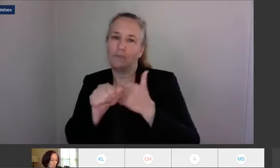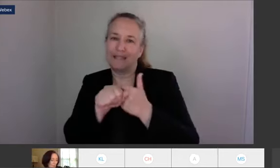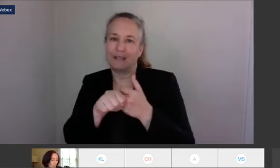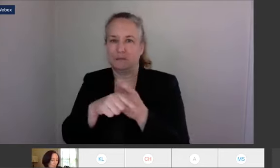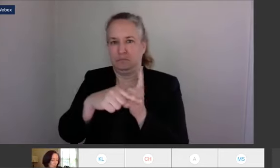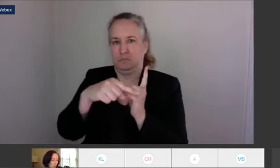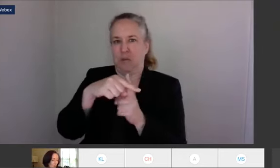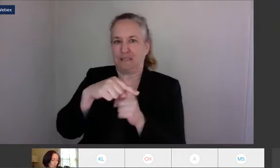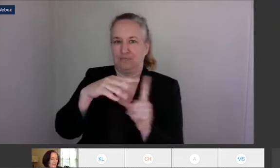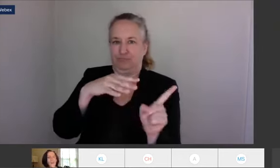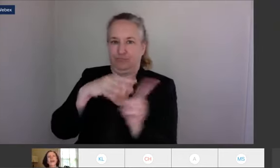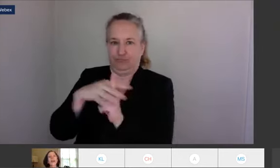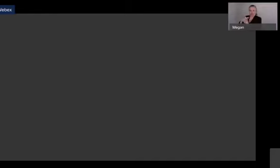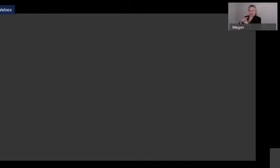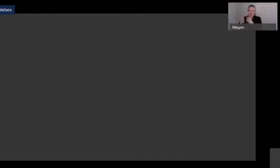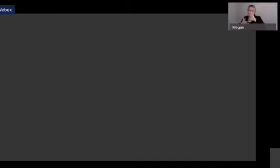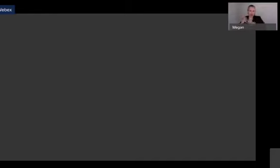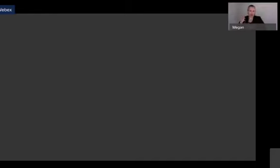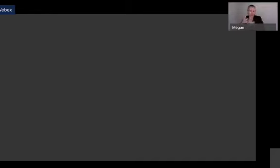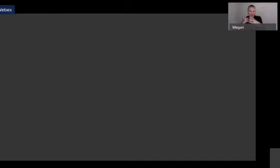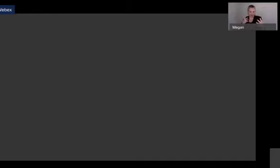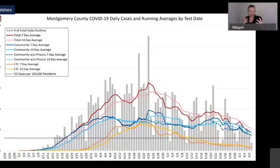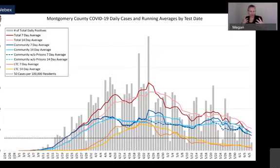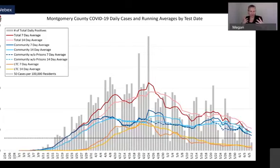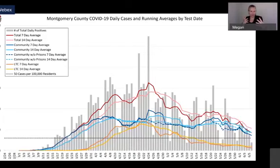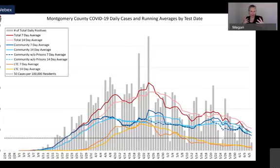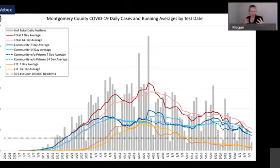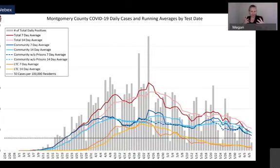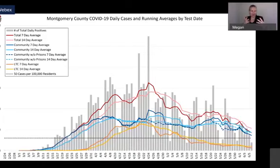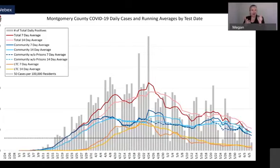we've been showing at the end of the week each week for the last several